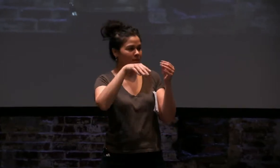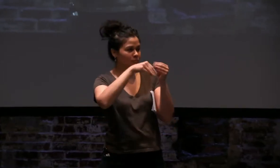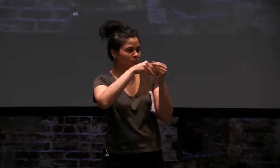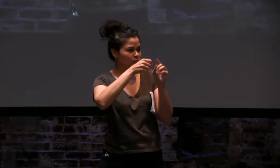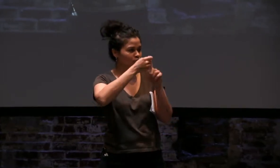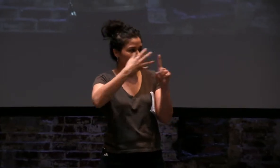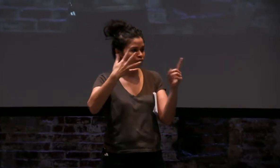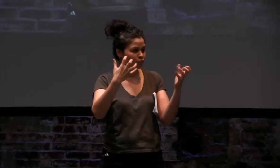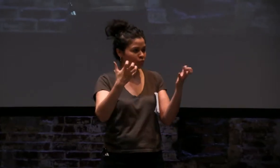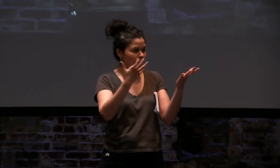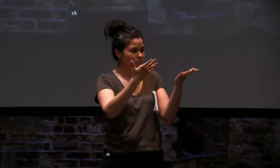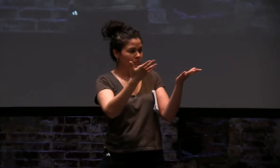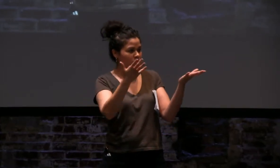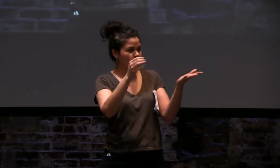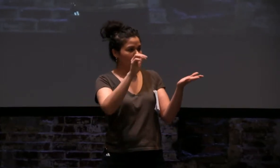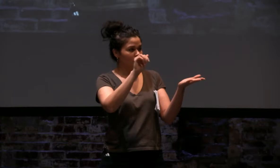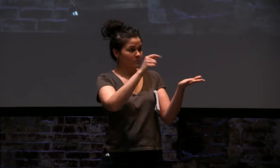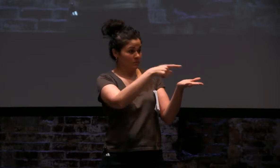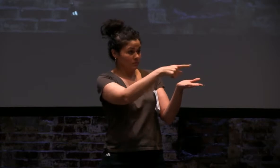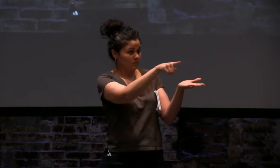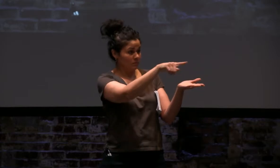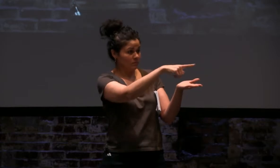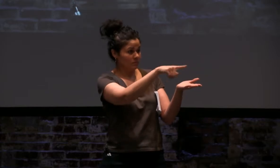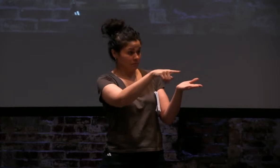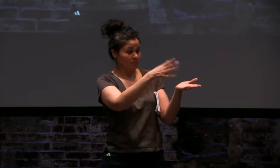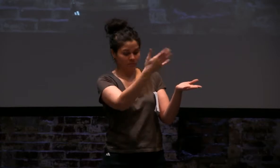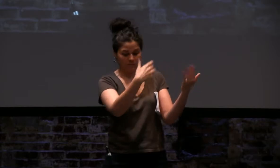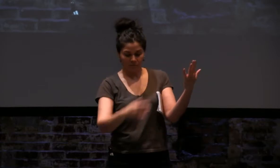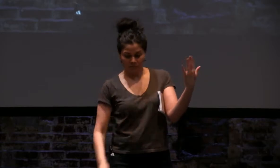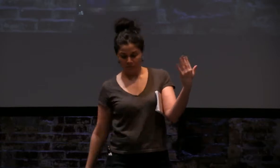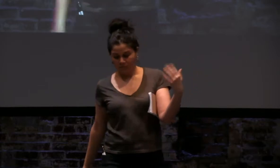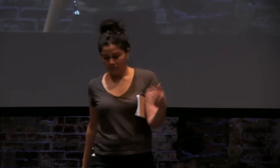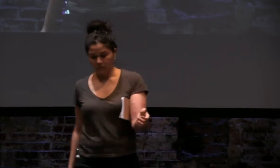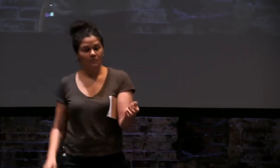Lastly, the activism group. EJ, do you have anything to add?